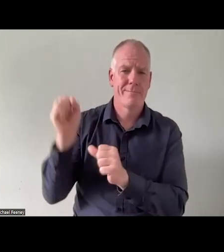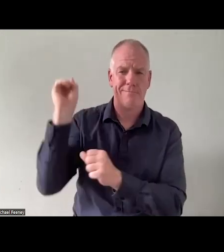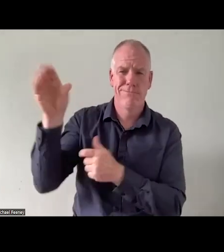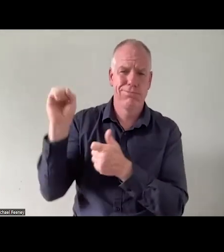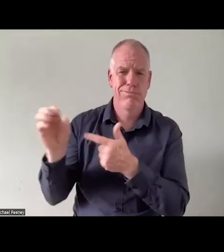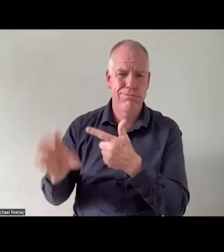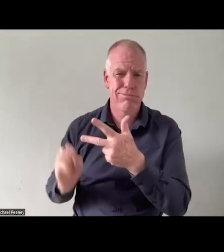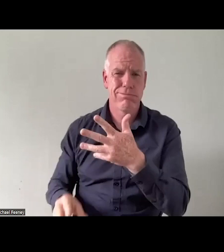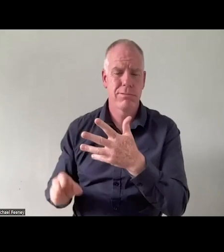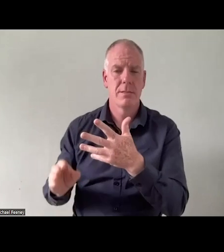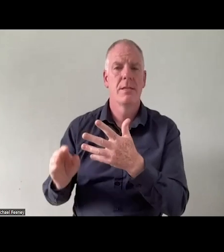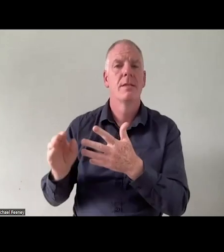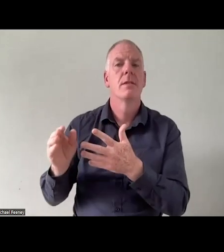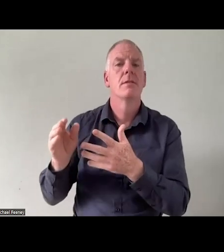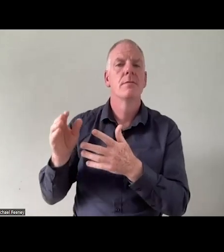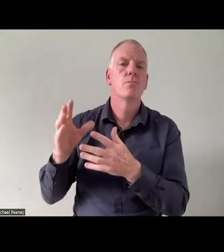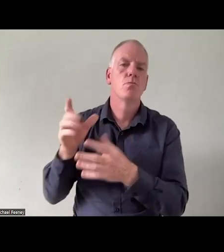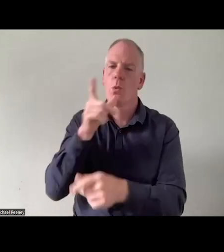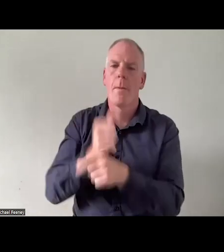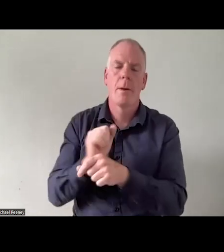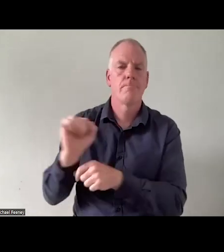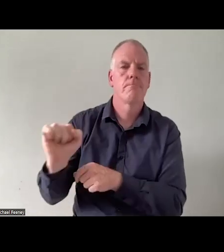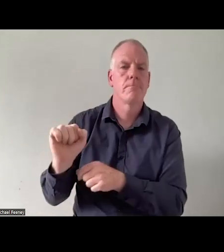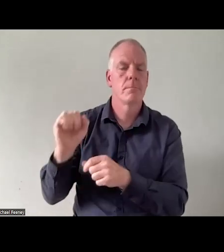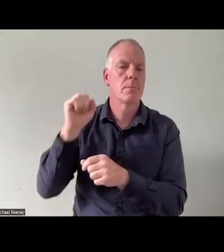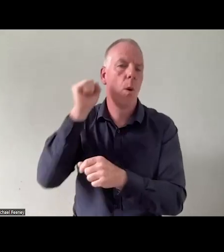and have a chat really about audio description technology.